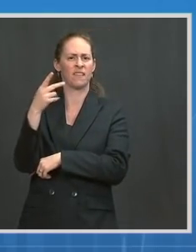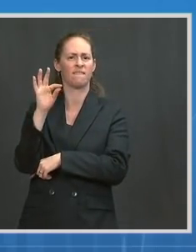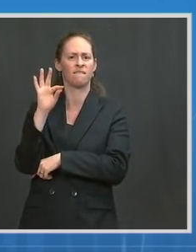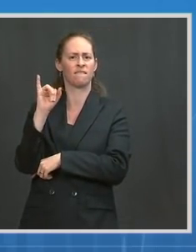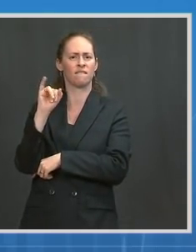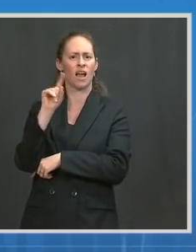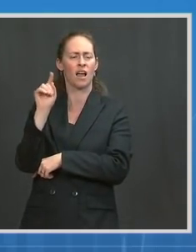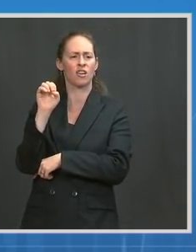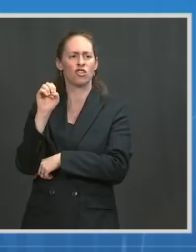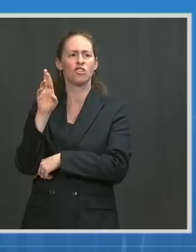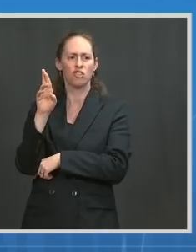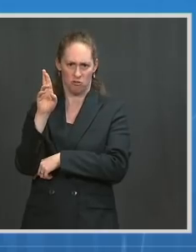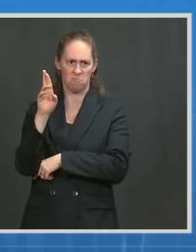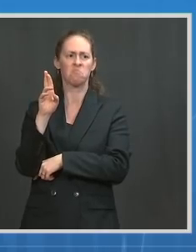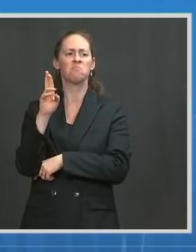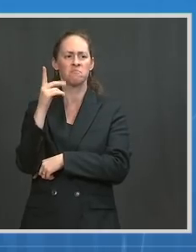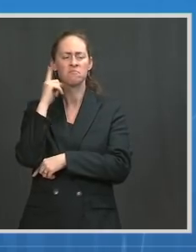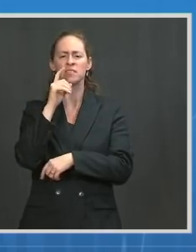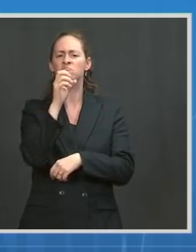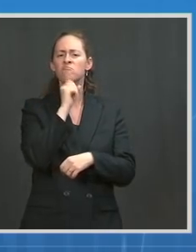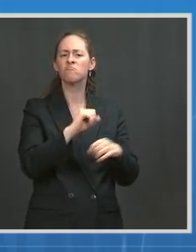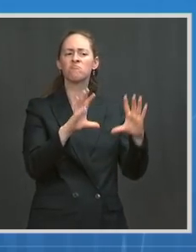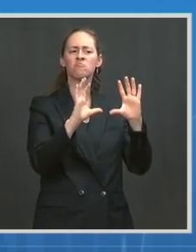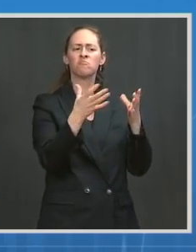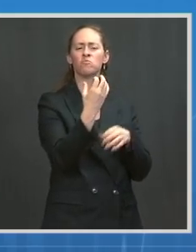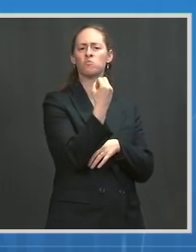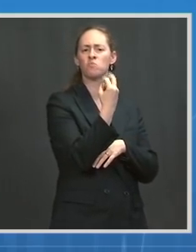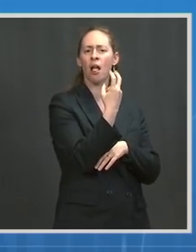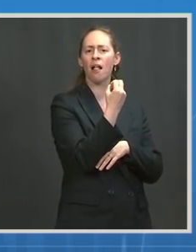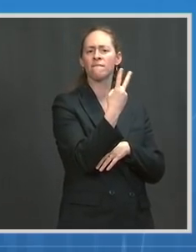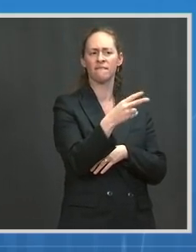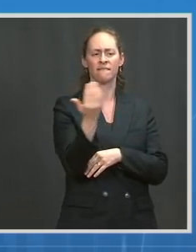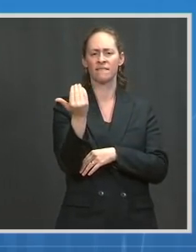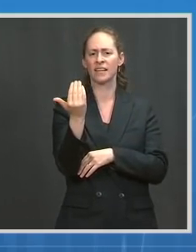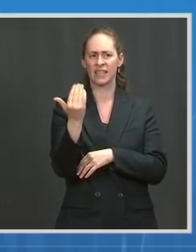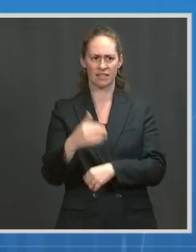I want to thank the ACIP for reviewing the science and providing their recommendations